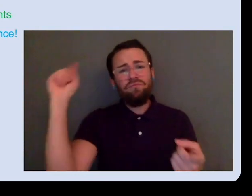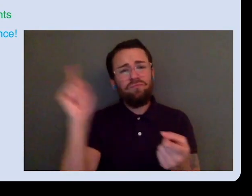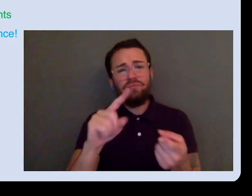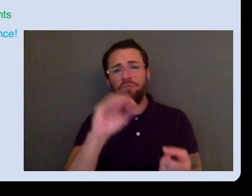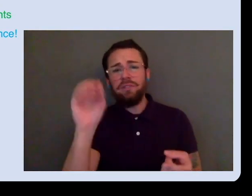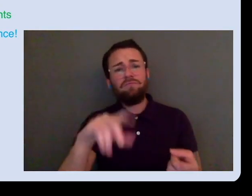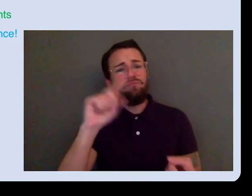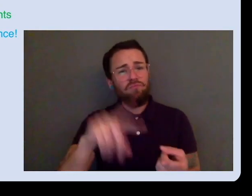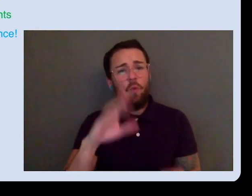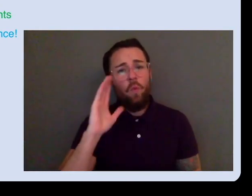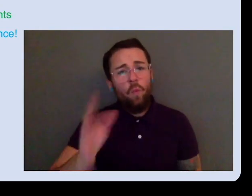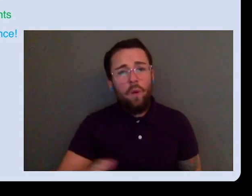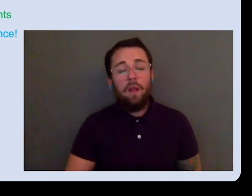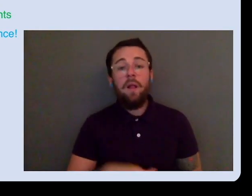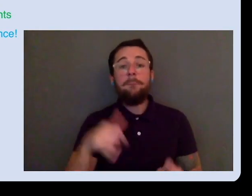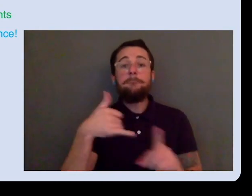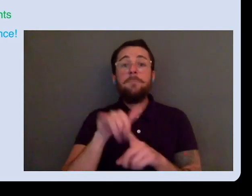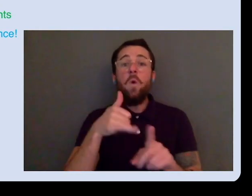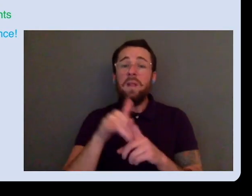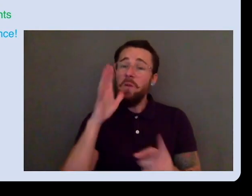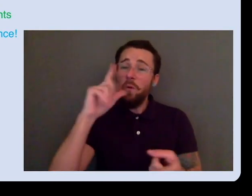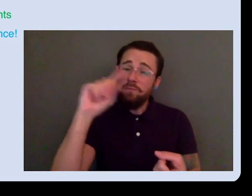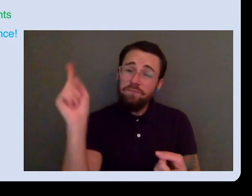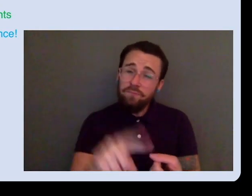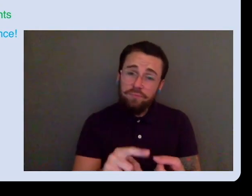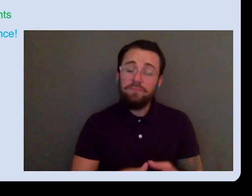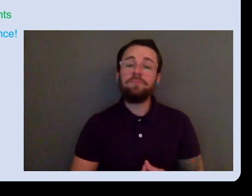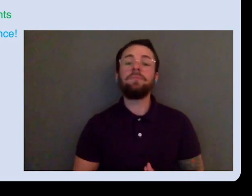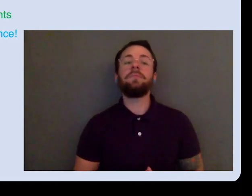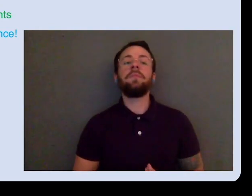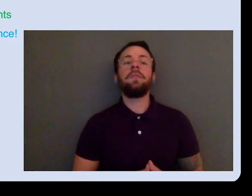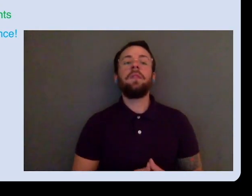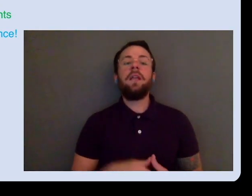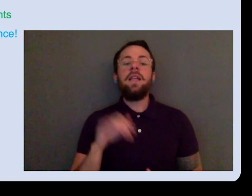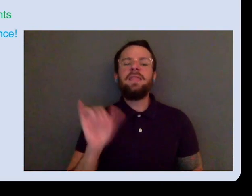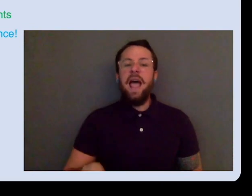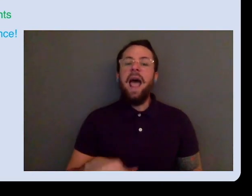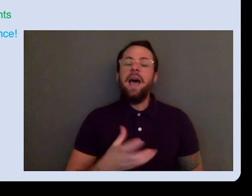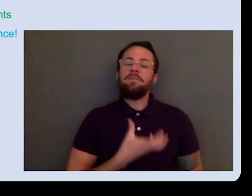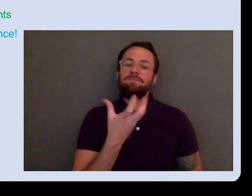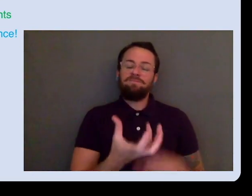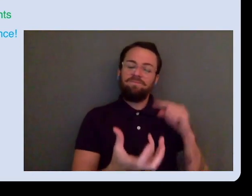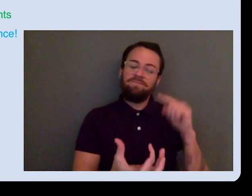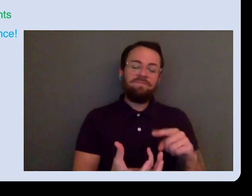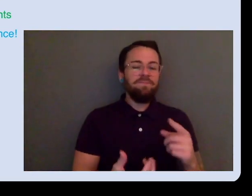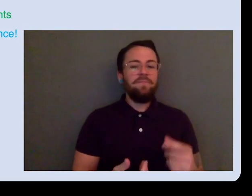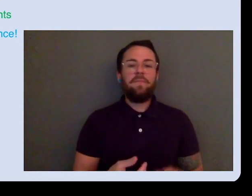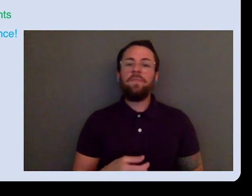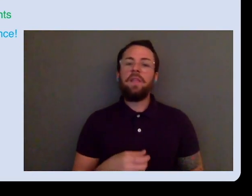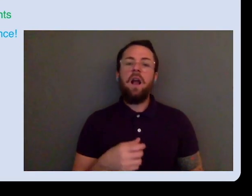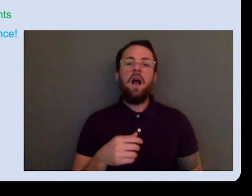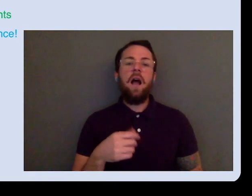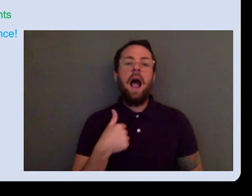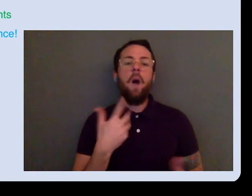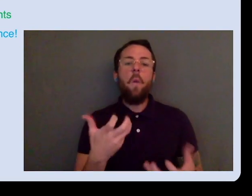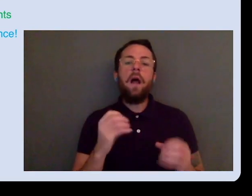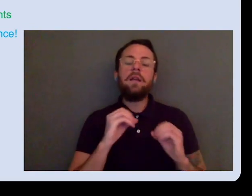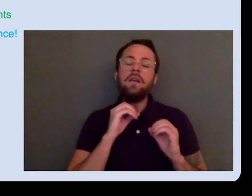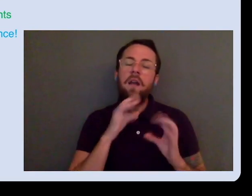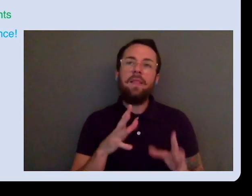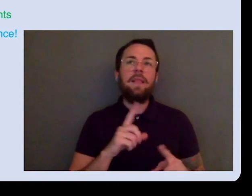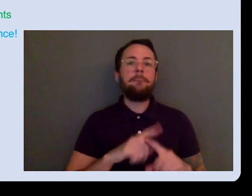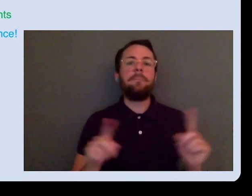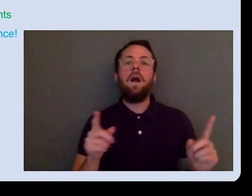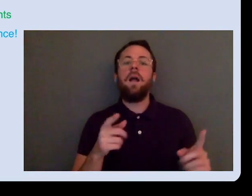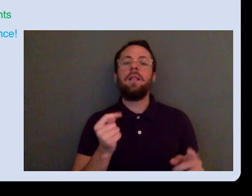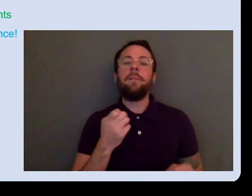When they want to come to school, suicidal thoughts decrease, bullying decreases and